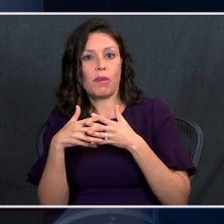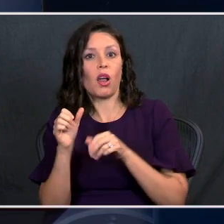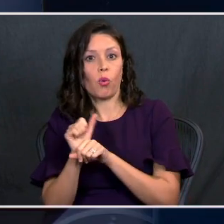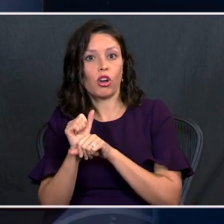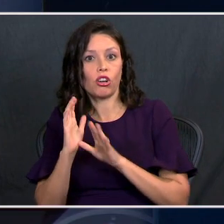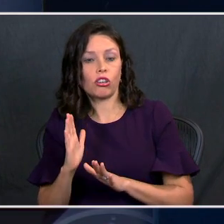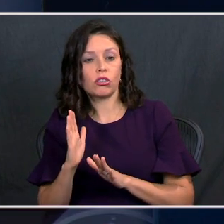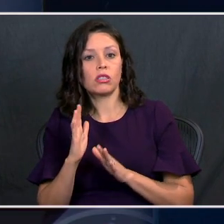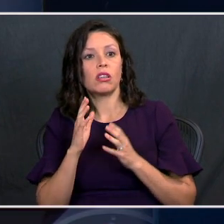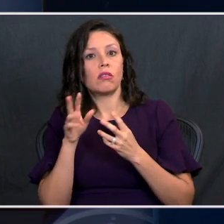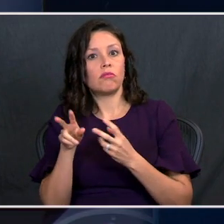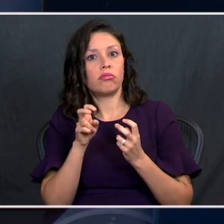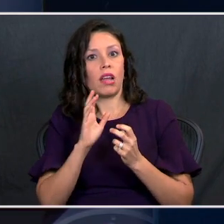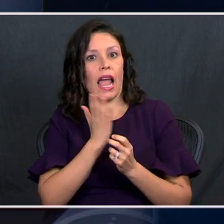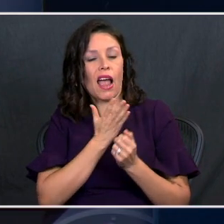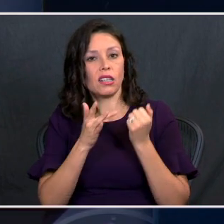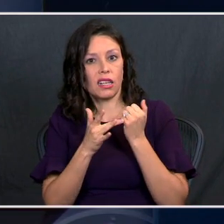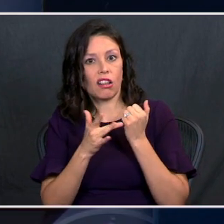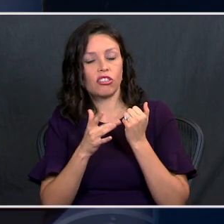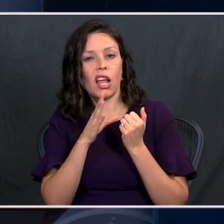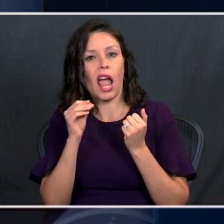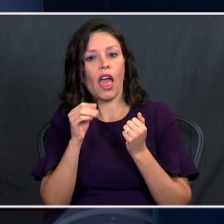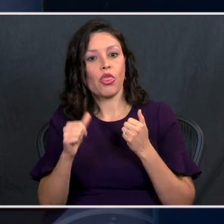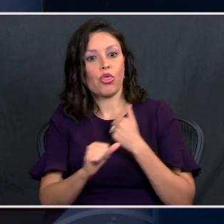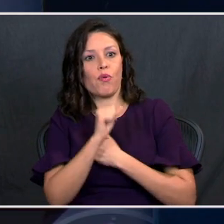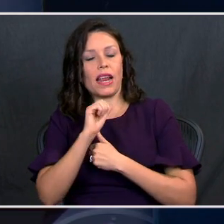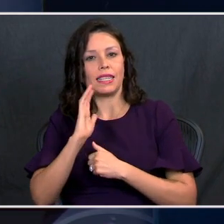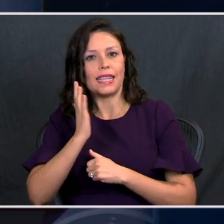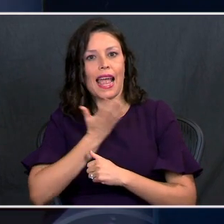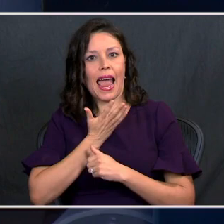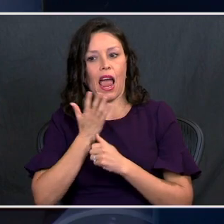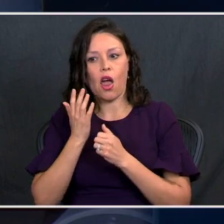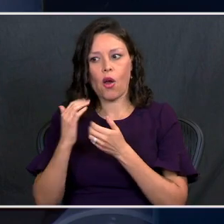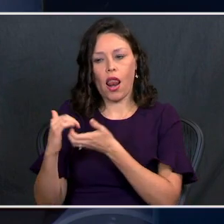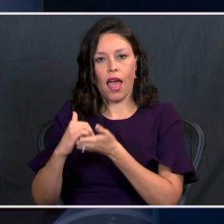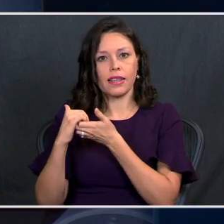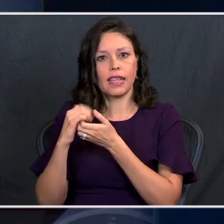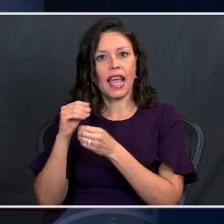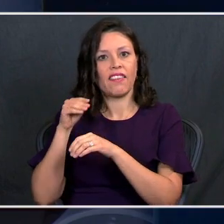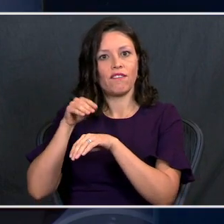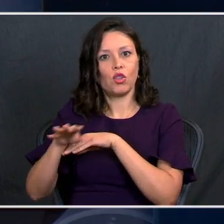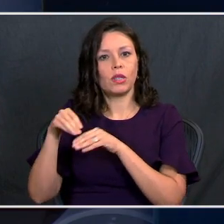blunts our technological edge, and threatens our alliances and our influence in international organizations.